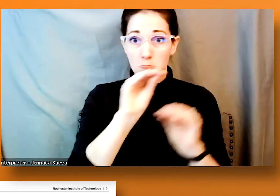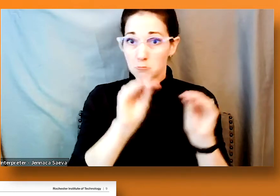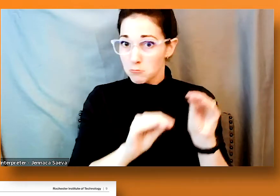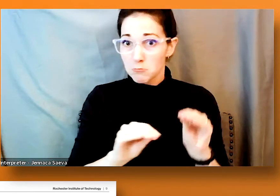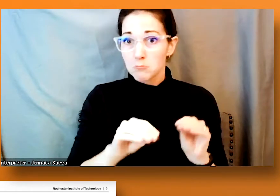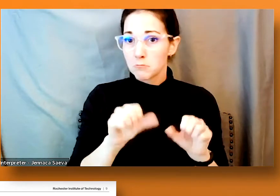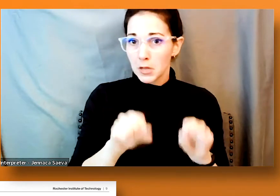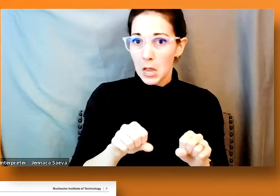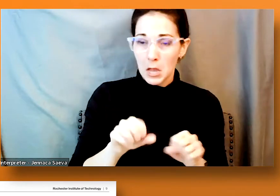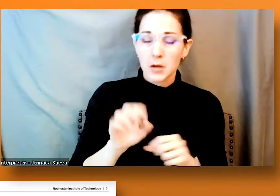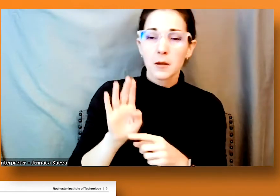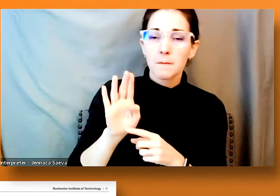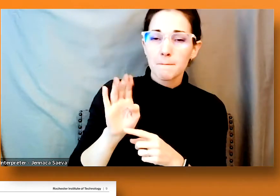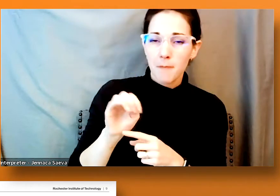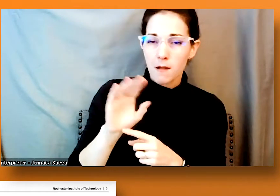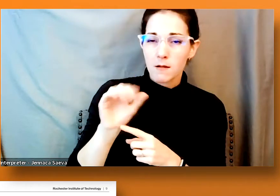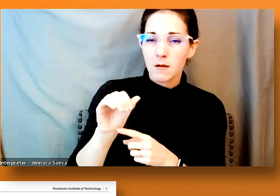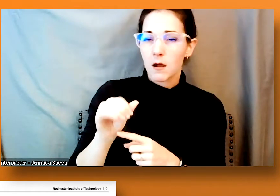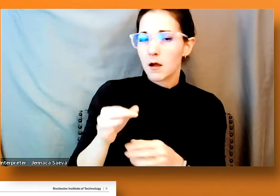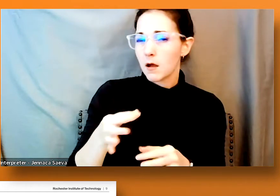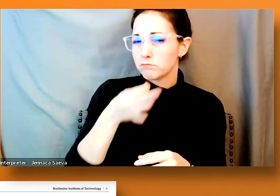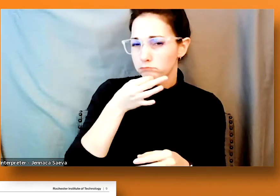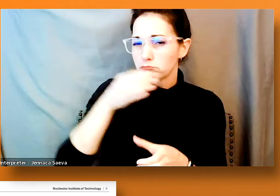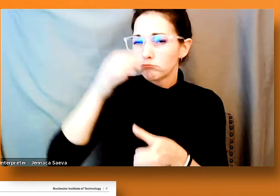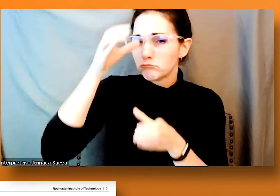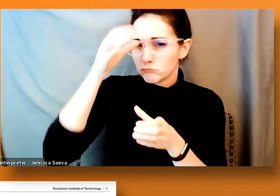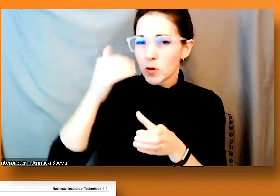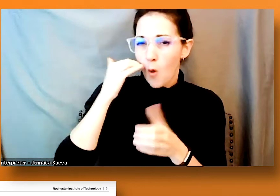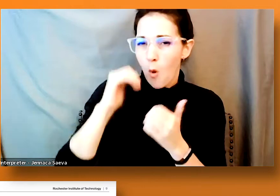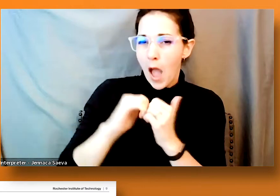And Becca would be the one to ask about that.